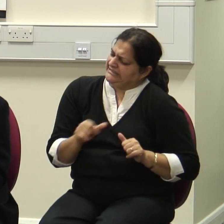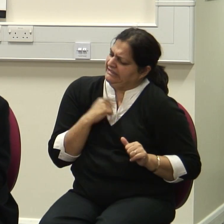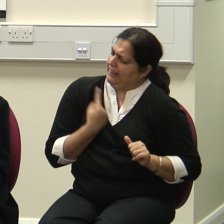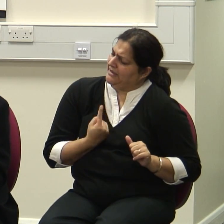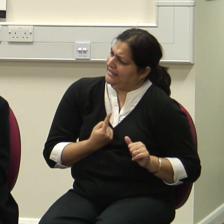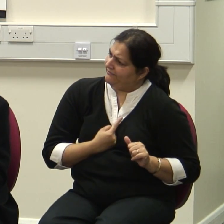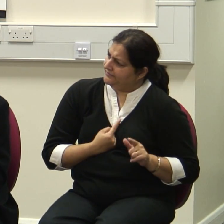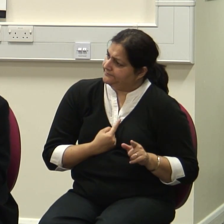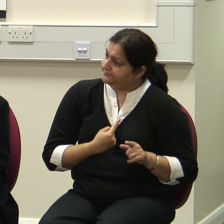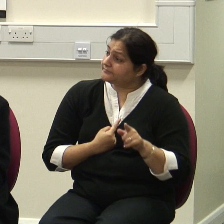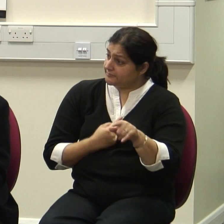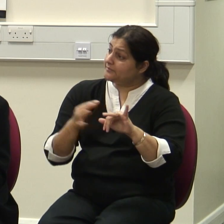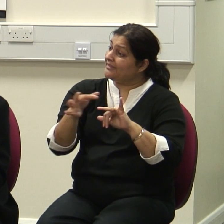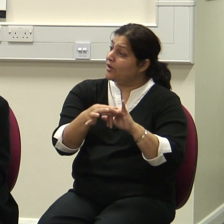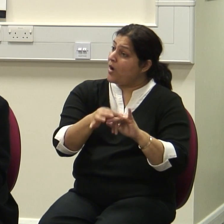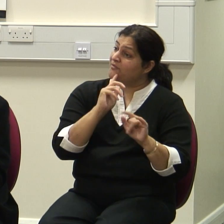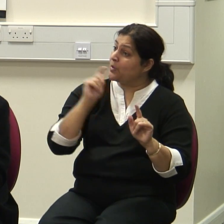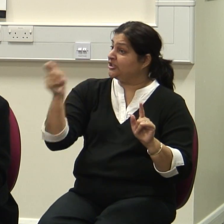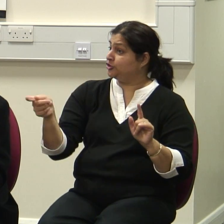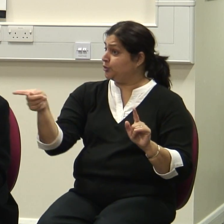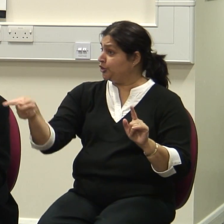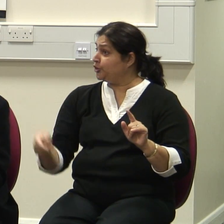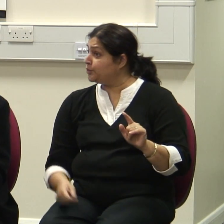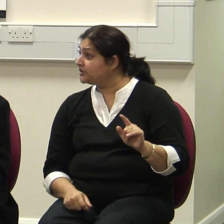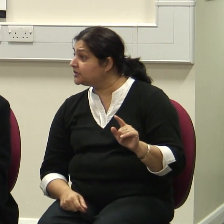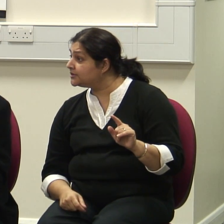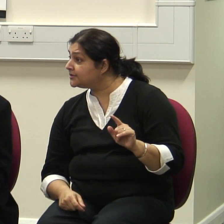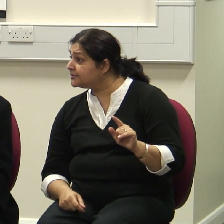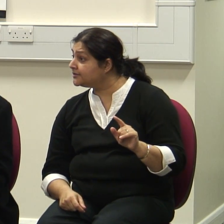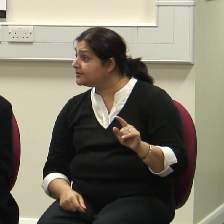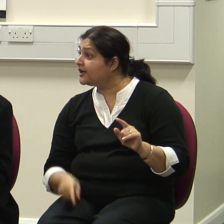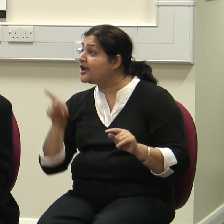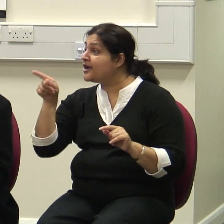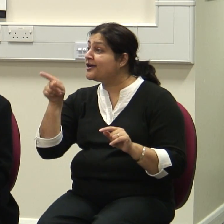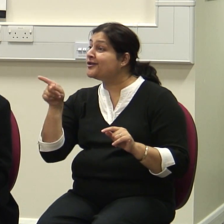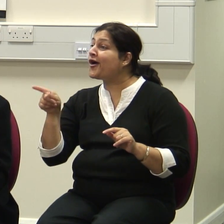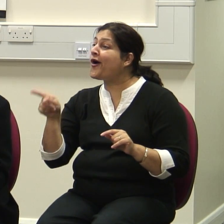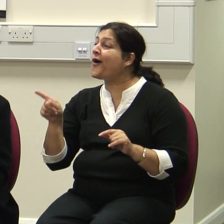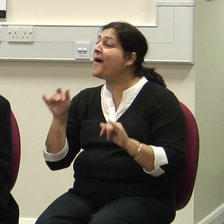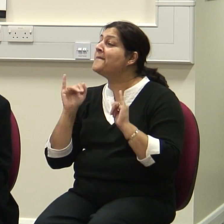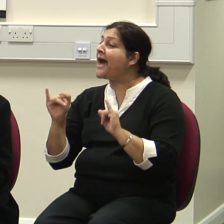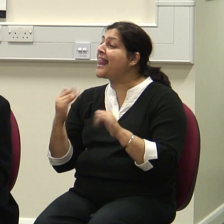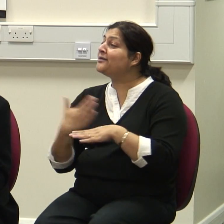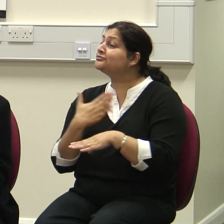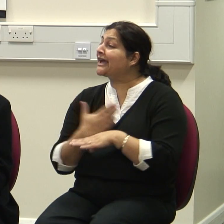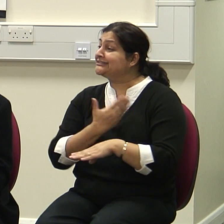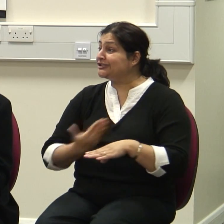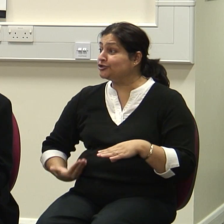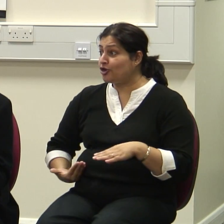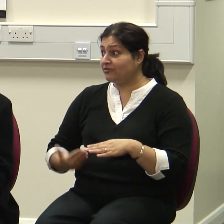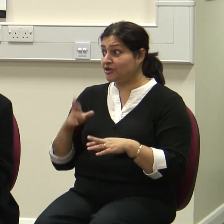are a dead duck. Your malpractice insurance better cover you for $30 or $40m because there